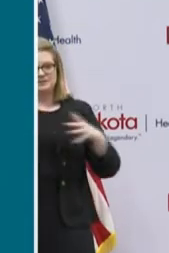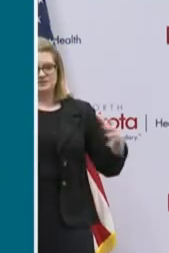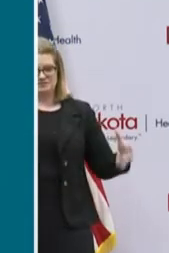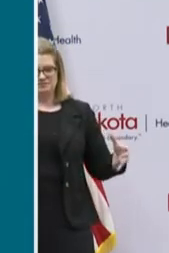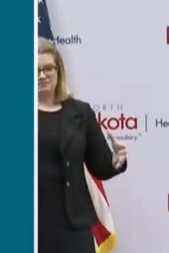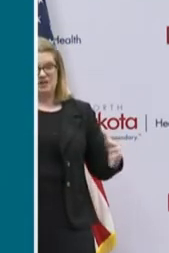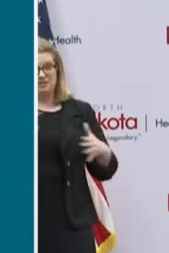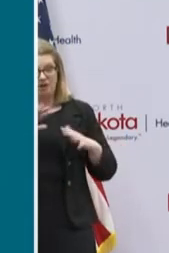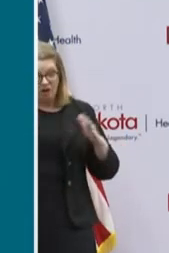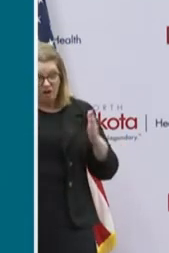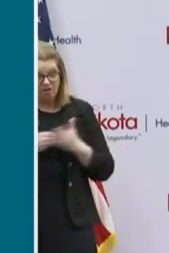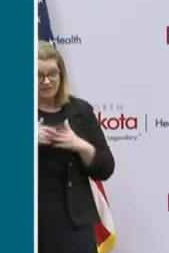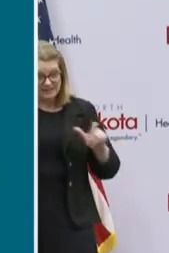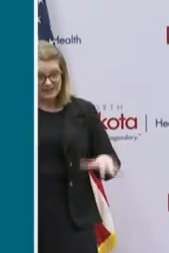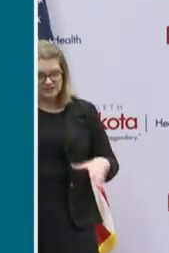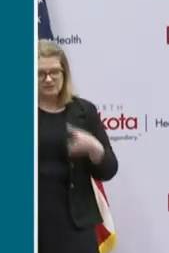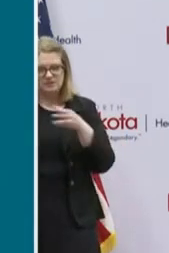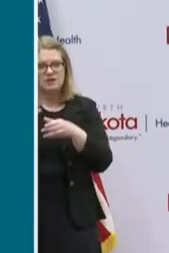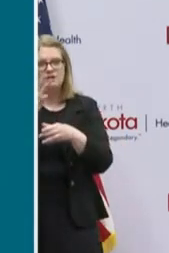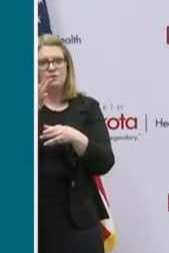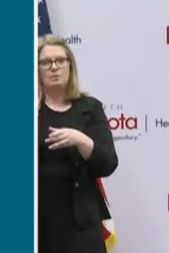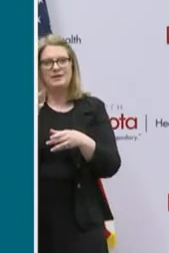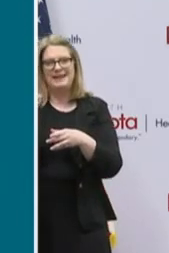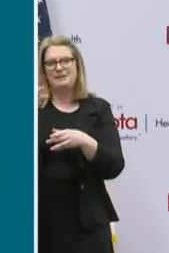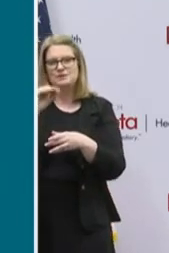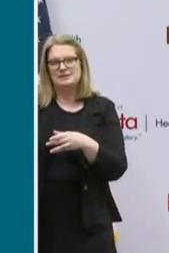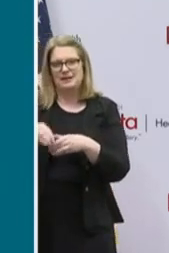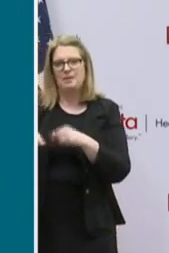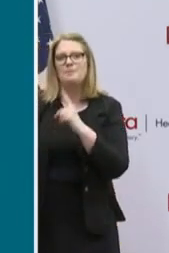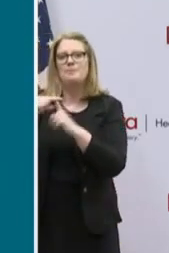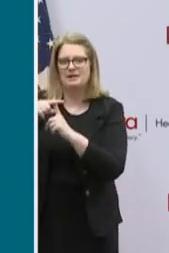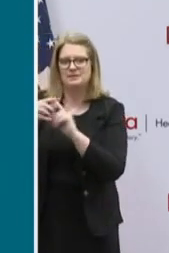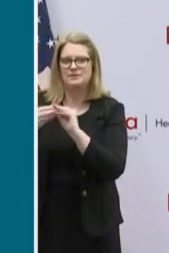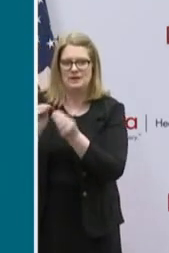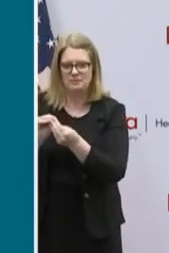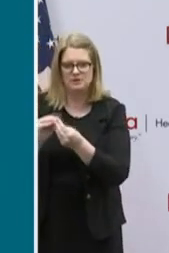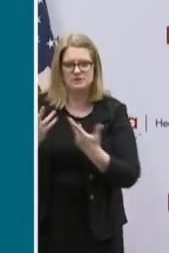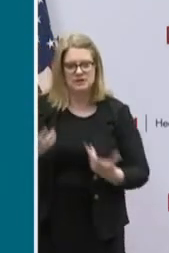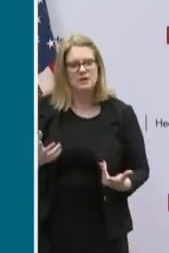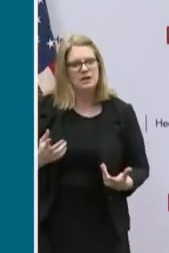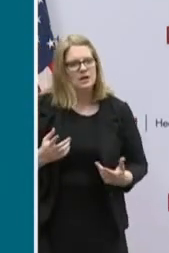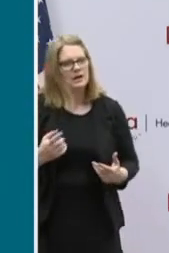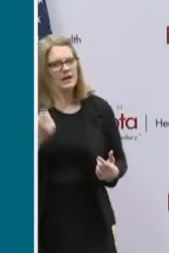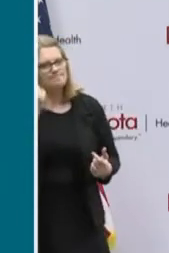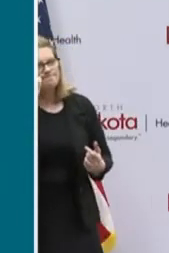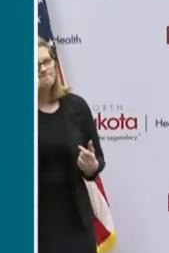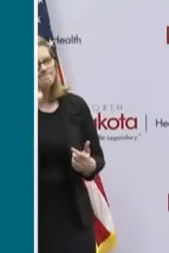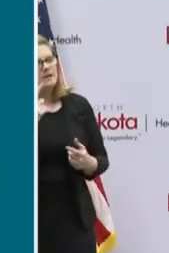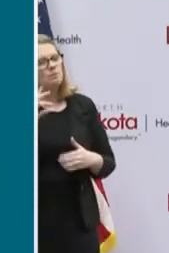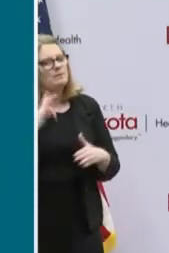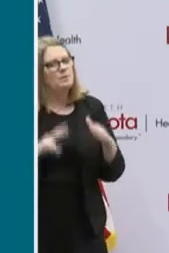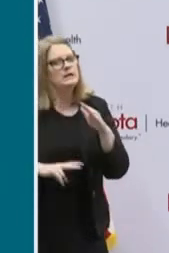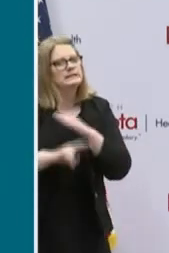COMPLETED. AND THAT'S AGAIN, HIGHER THAN THE TREND LINE. BUT IT IS ONE THAT WE, AGAIN,